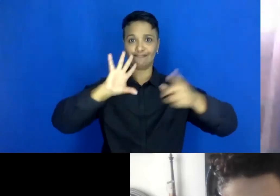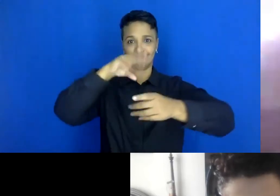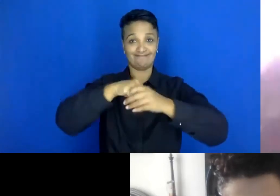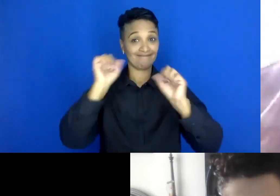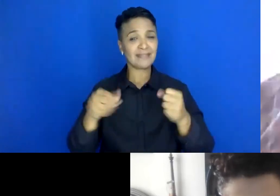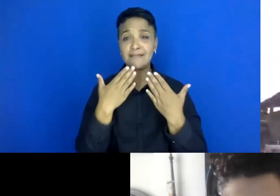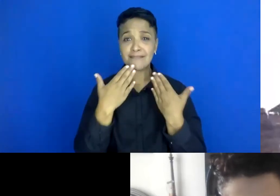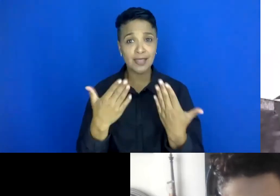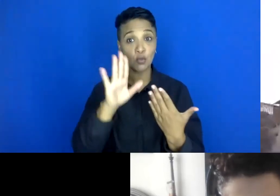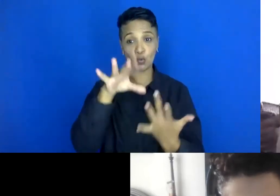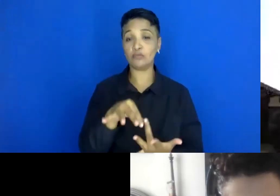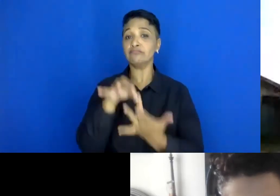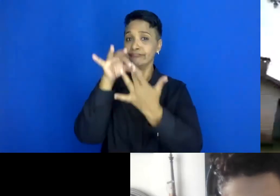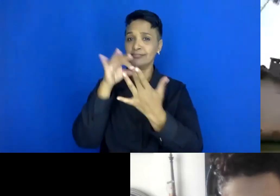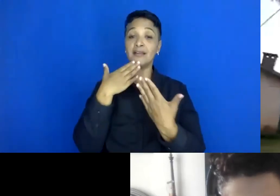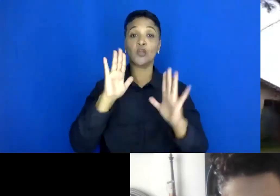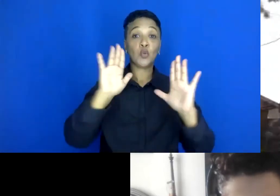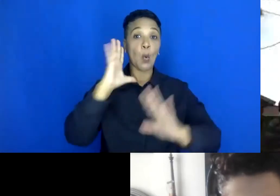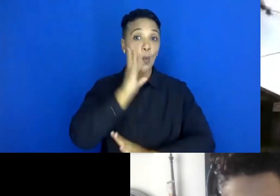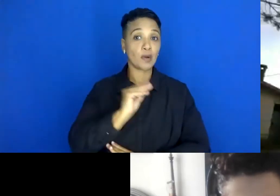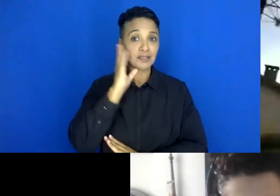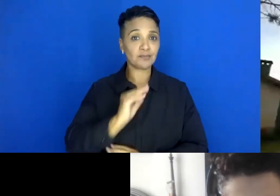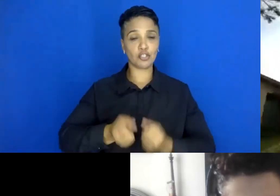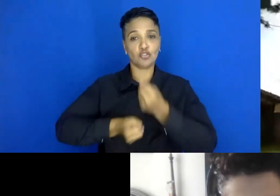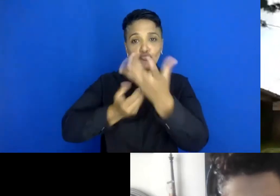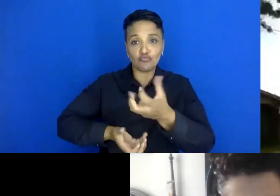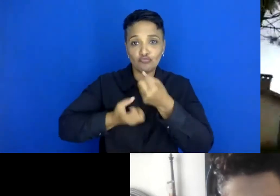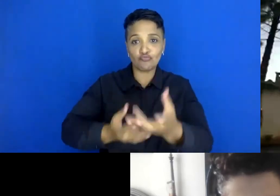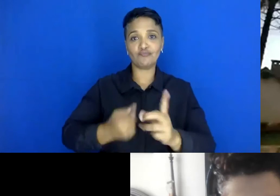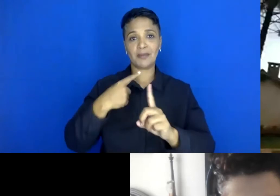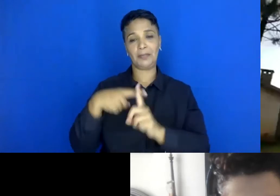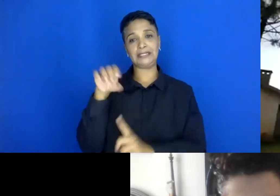your experiences uh at the past ecosoc youth forum and other events uh thanks so much for your work